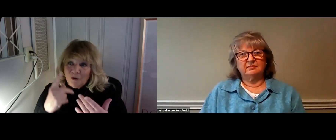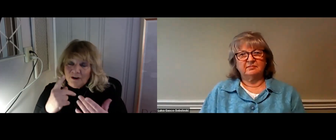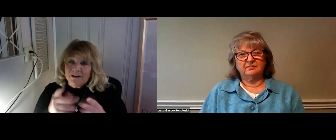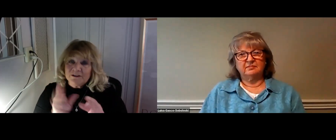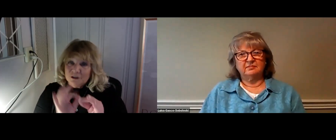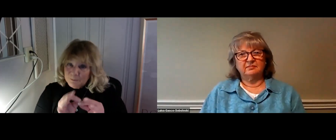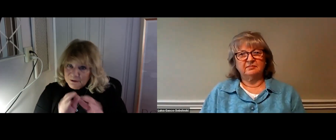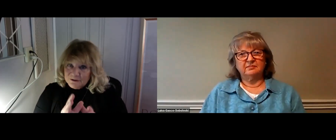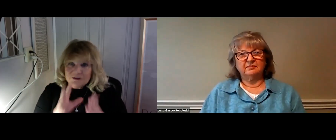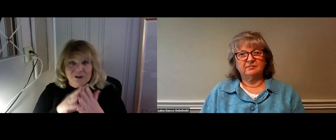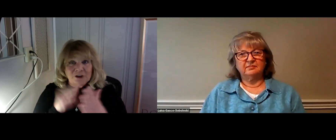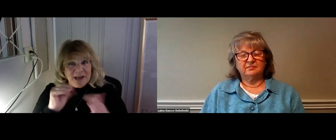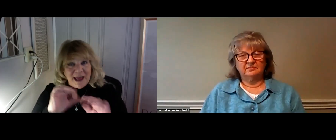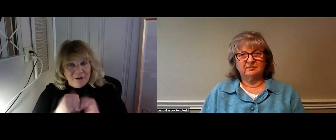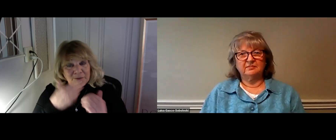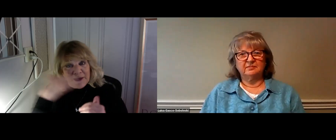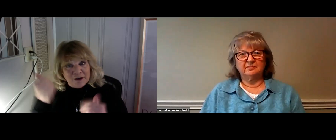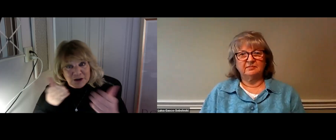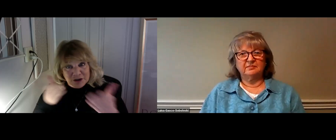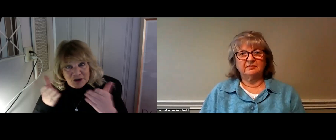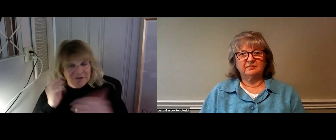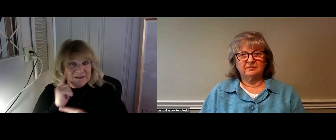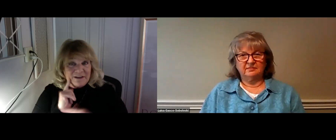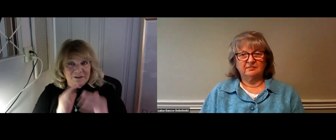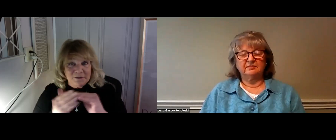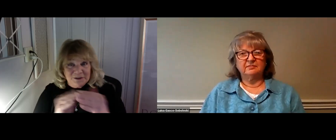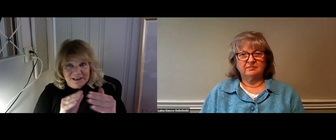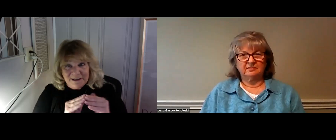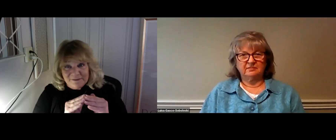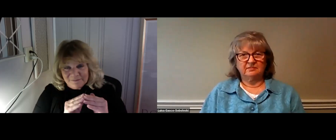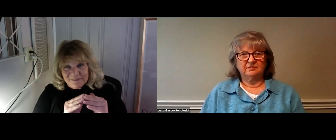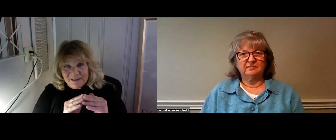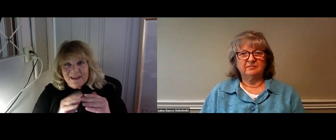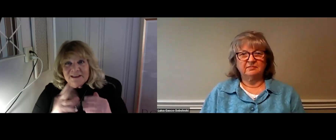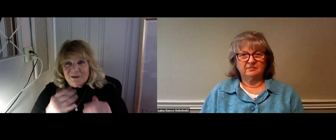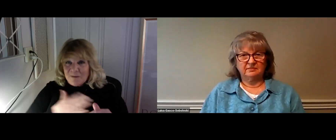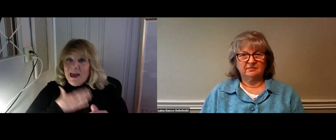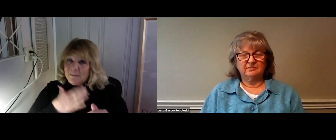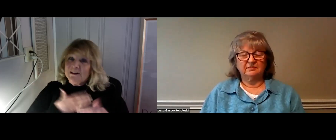interpreters to learn how to better serve the deaf community so I'm happy to